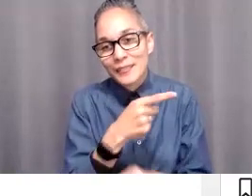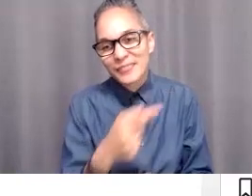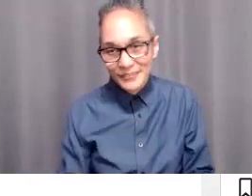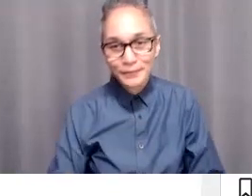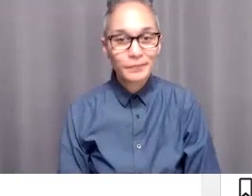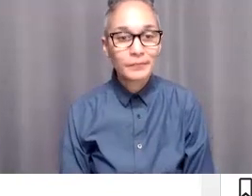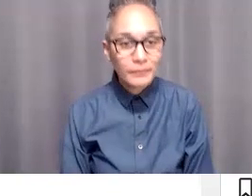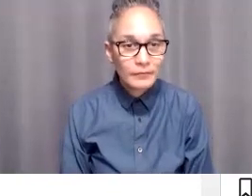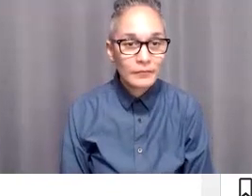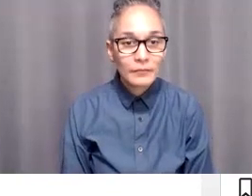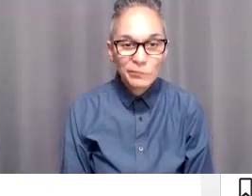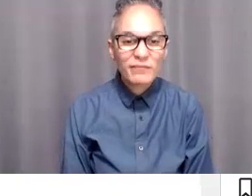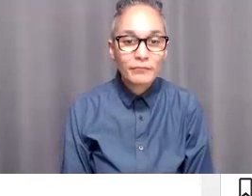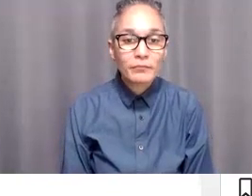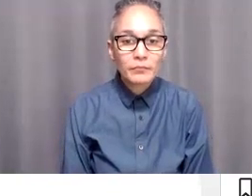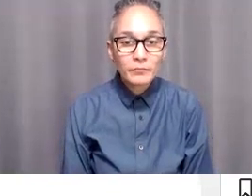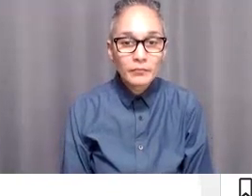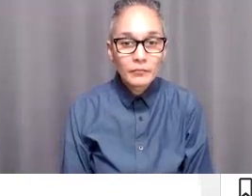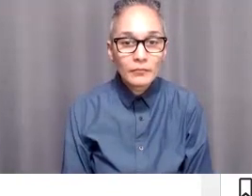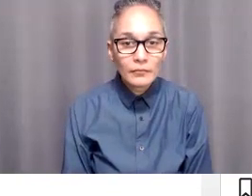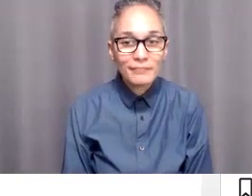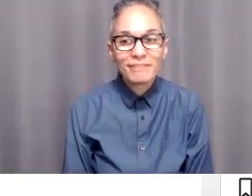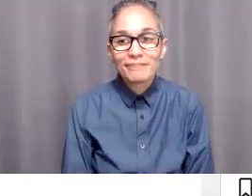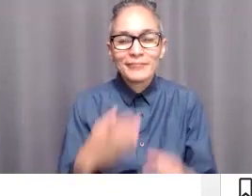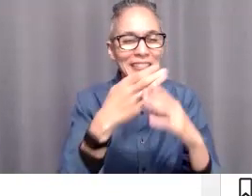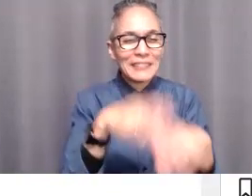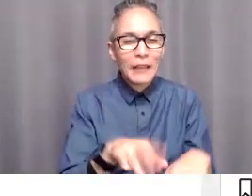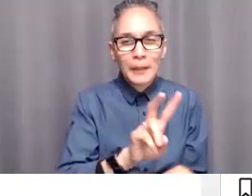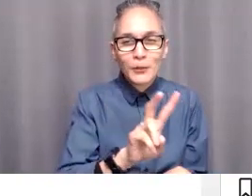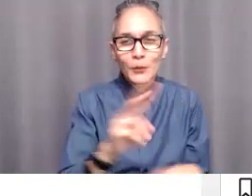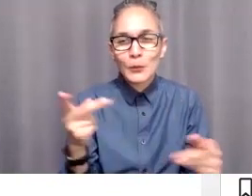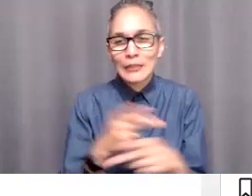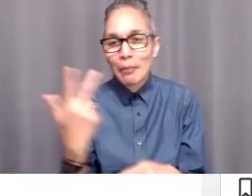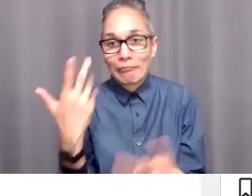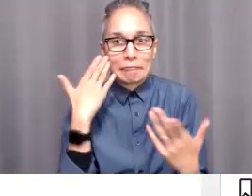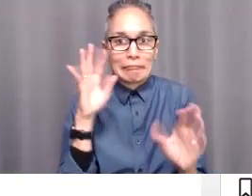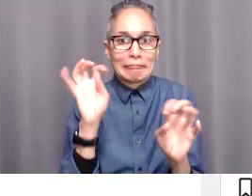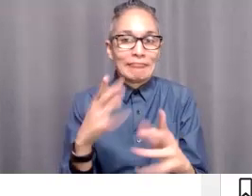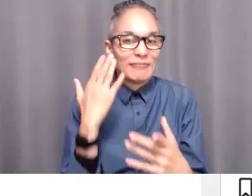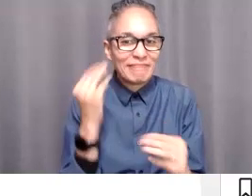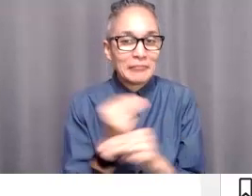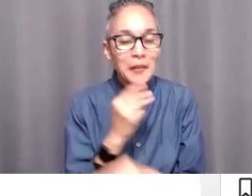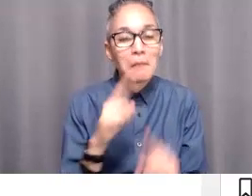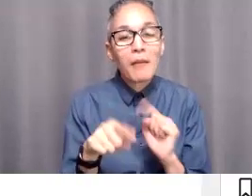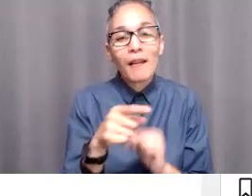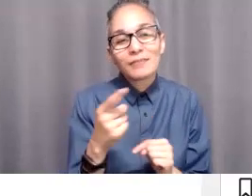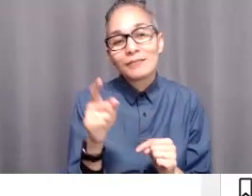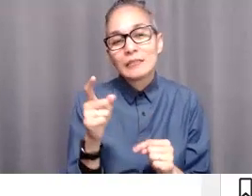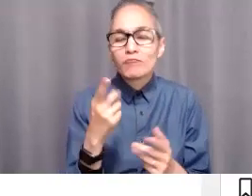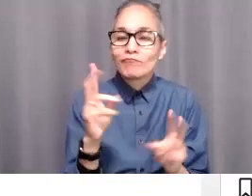Divide by two and times by three or whatever. I'm an English teacher. I don't know, but you know, keep it reasonable. Right.